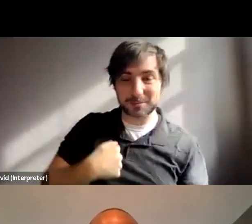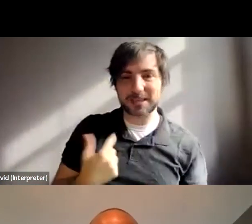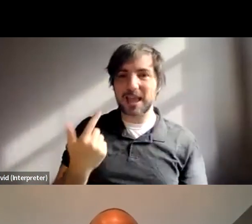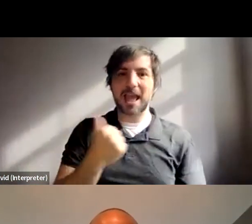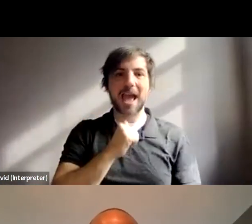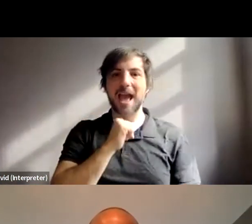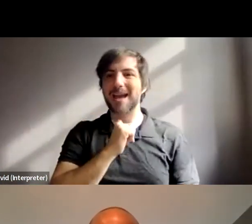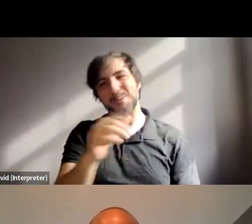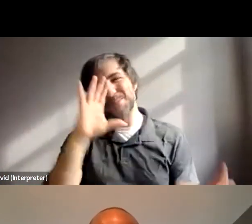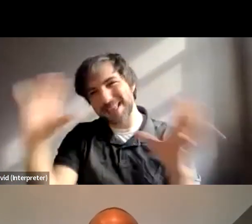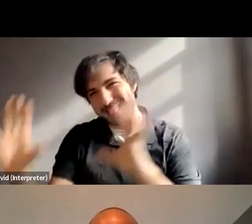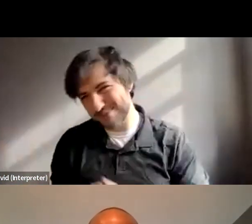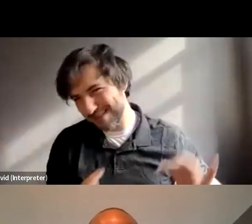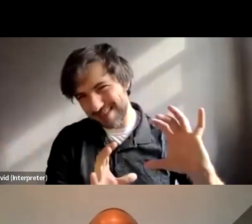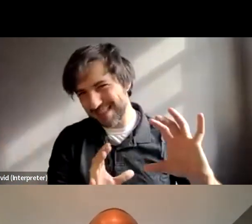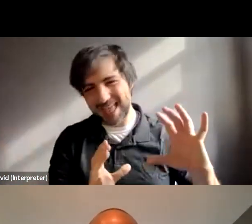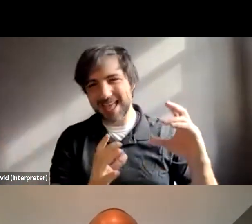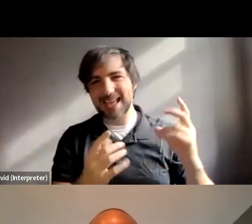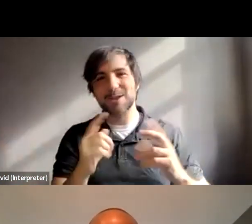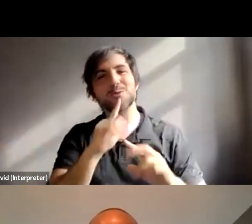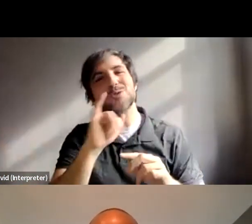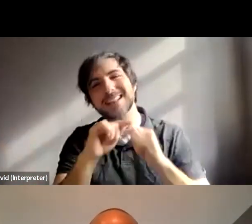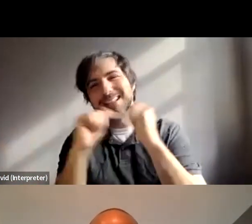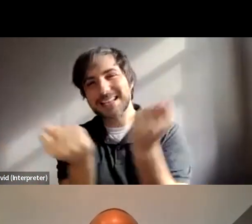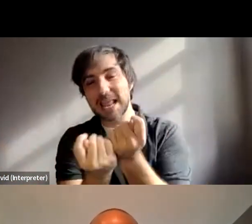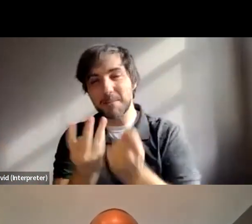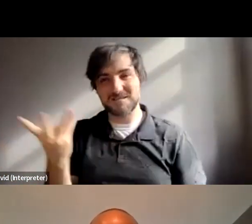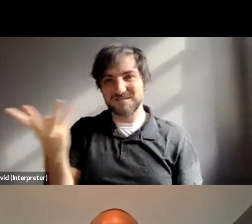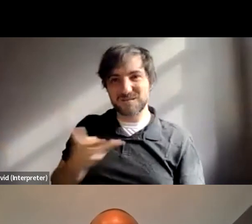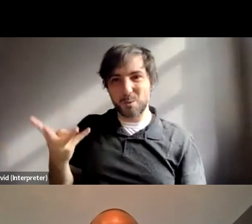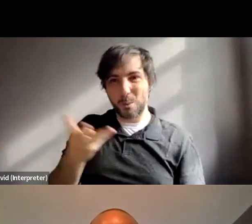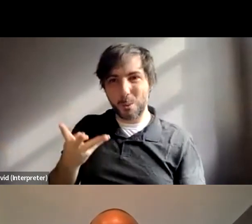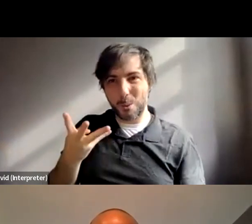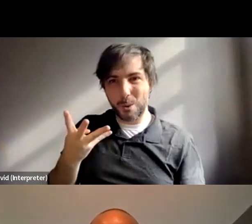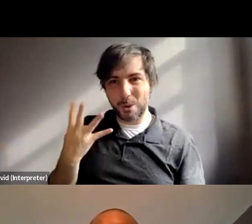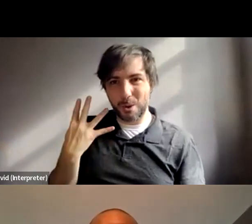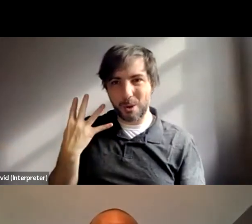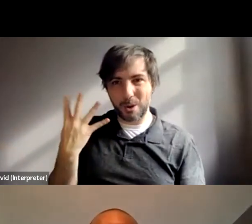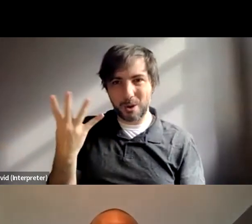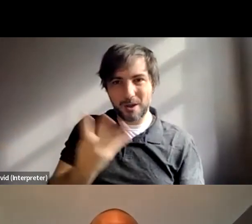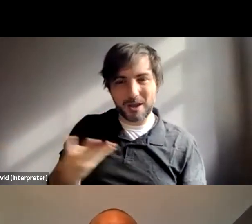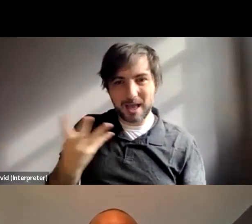middle of the night. It's a team of four. We'll be describing everything paralympics. Hopefully